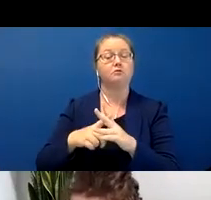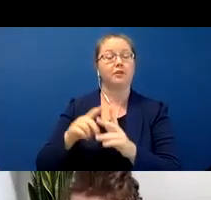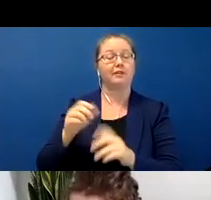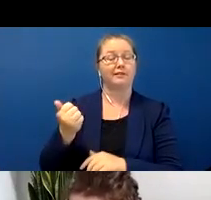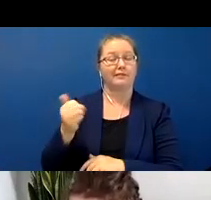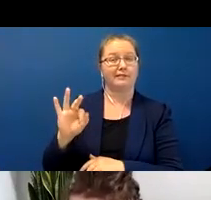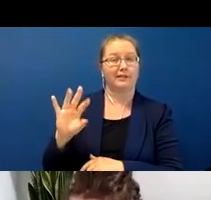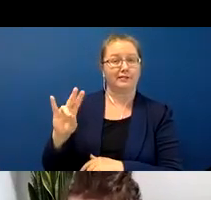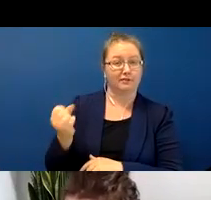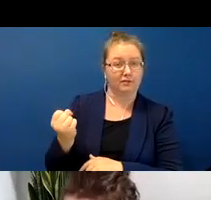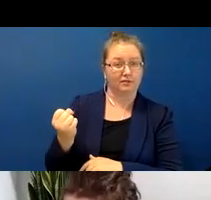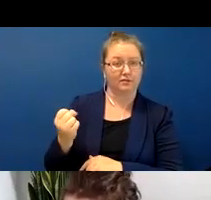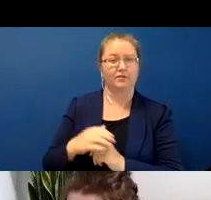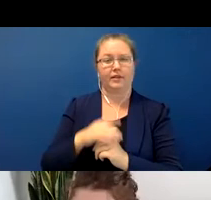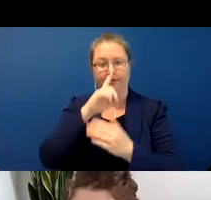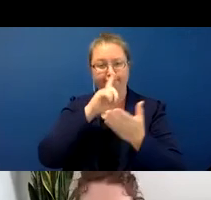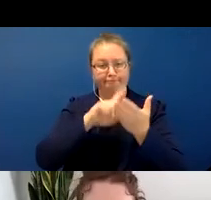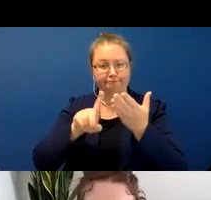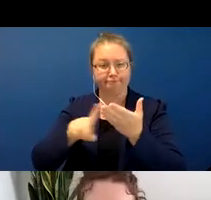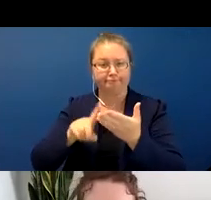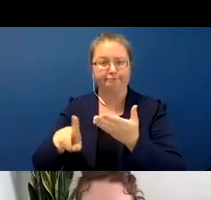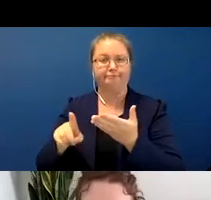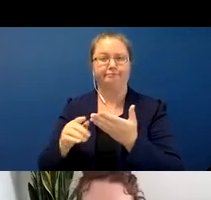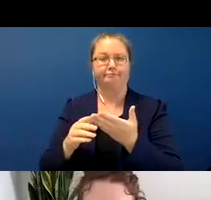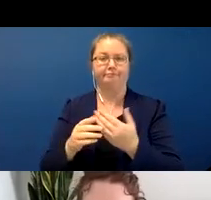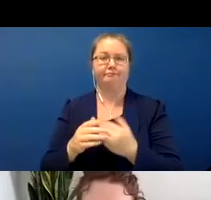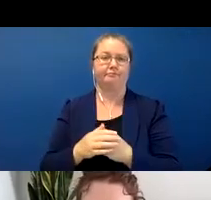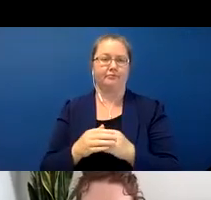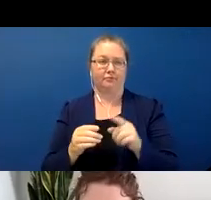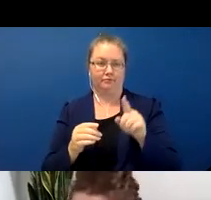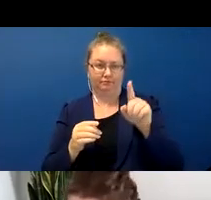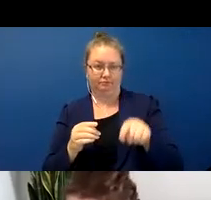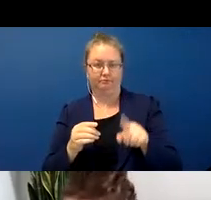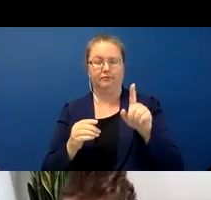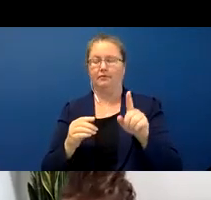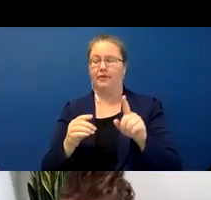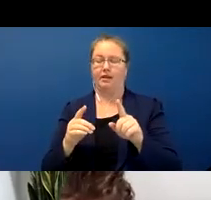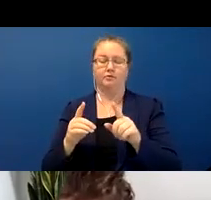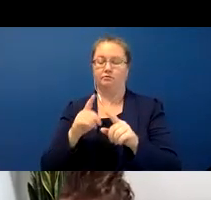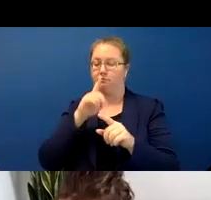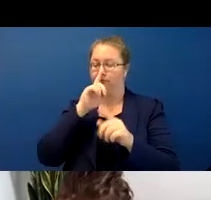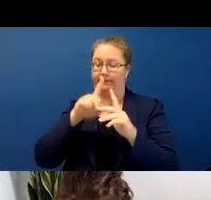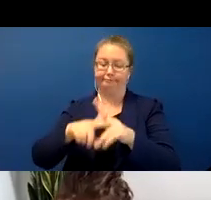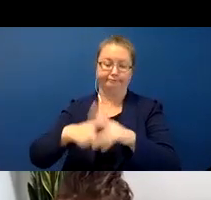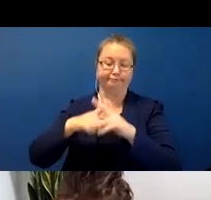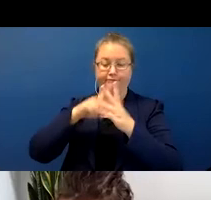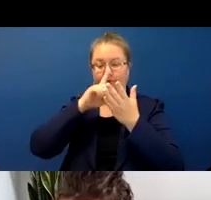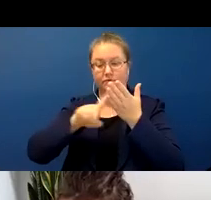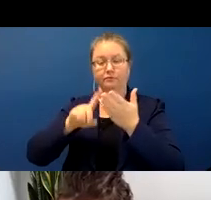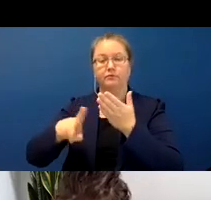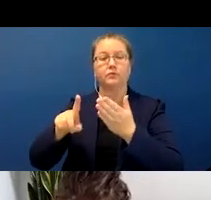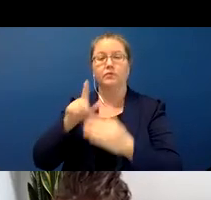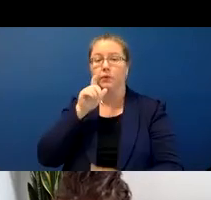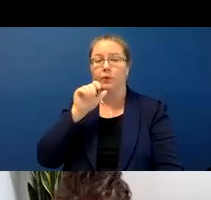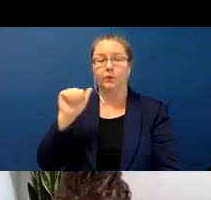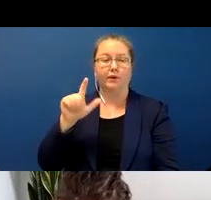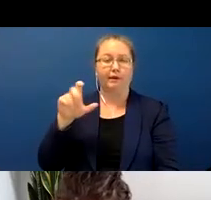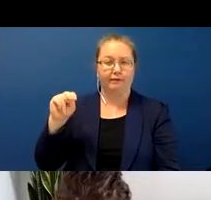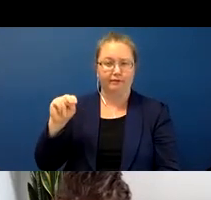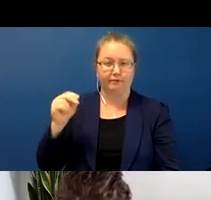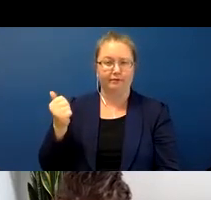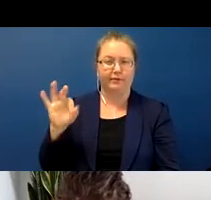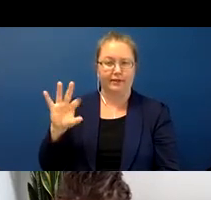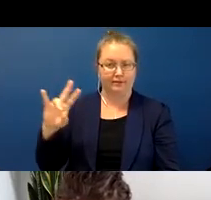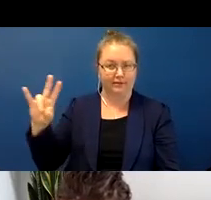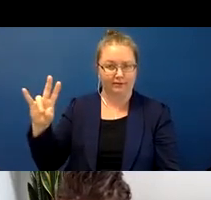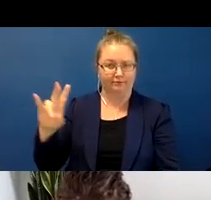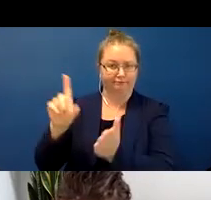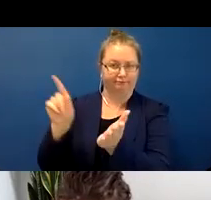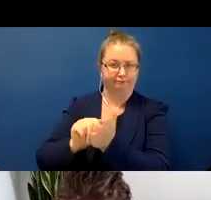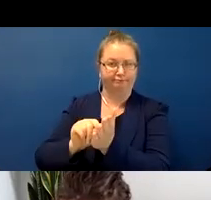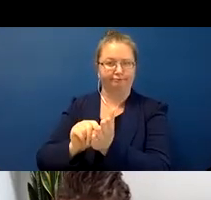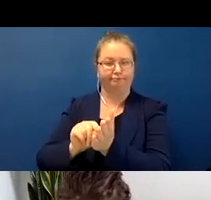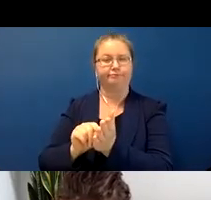began, a seminal research was done by Allan (1977) and in the paper he says classifiers